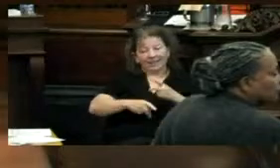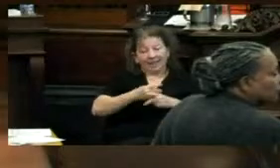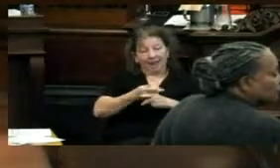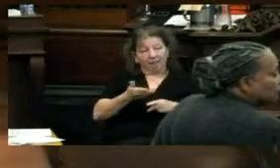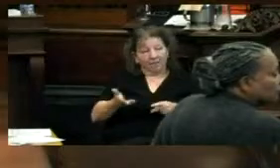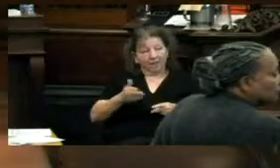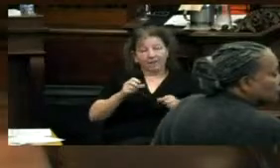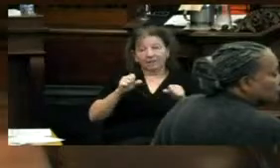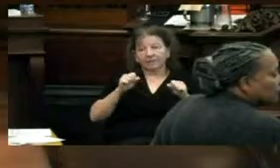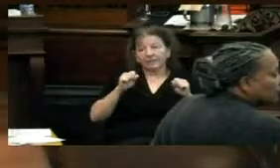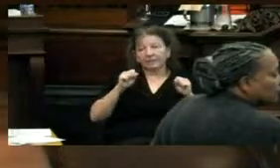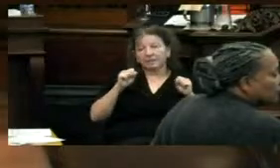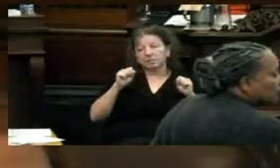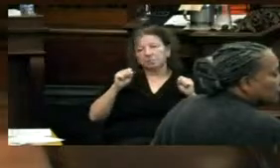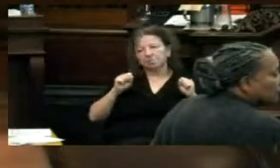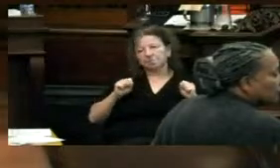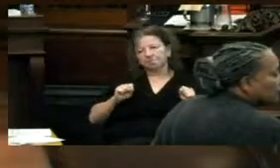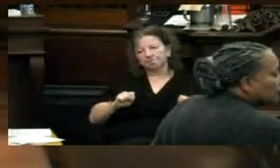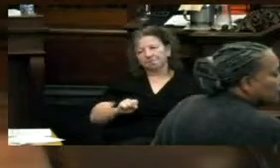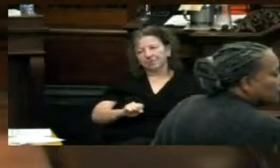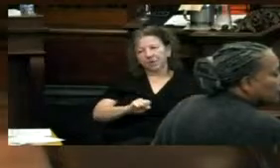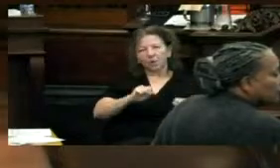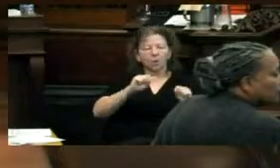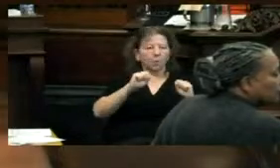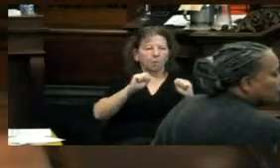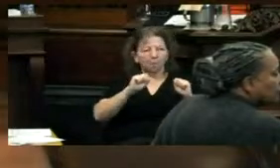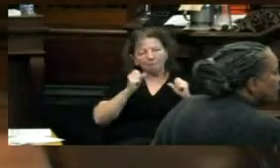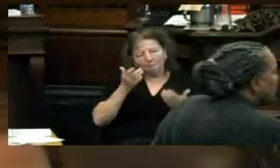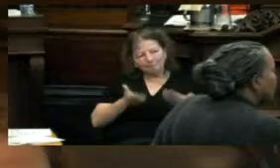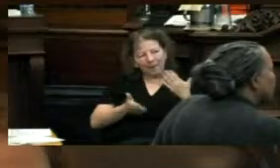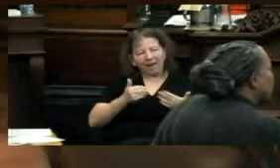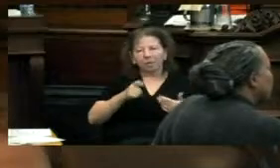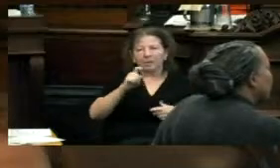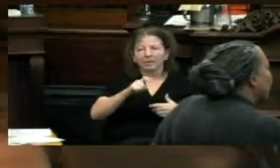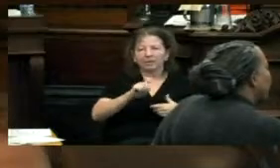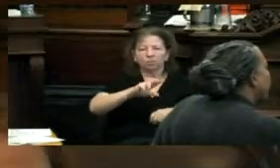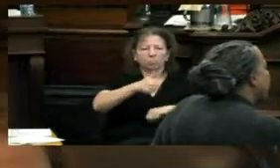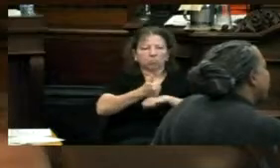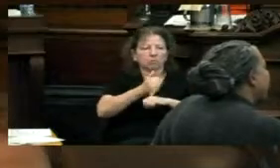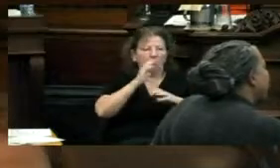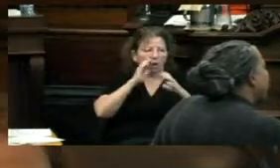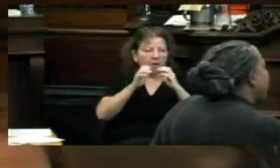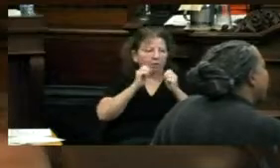consideration, Mr. Mayor, is that, you know, these types of